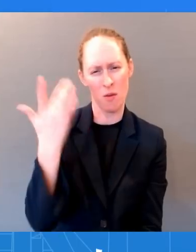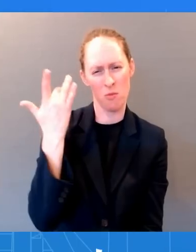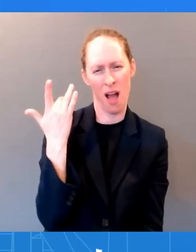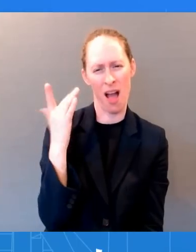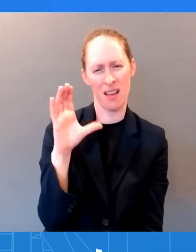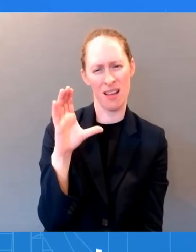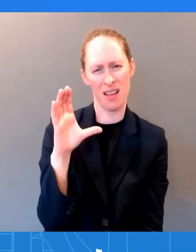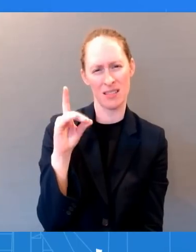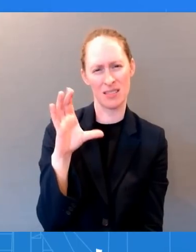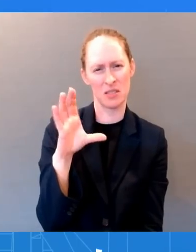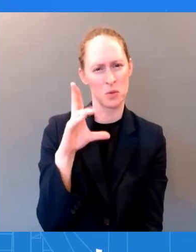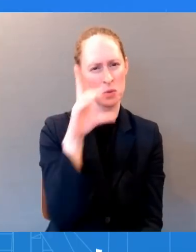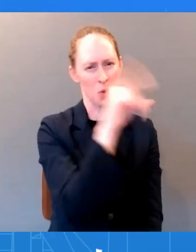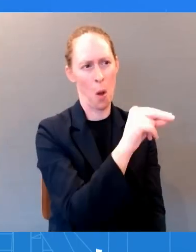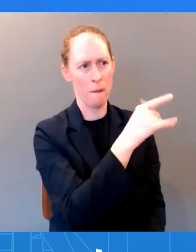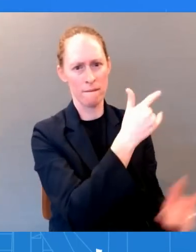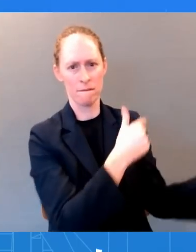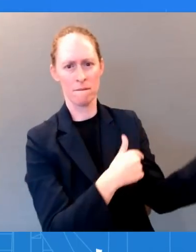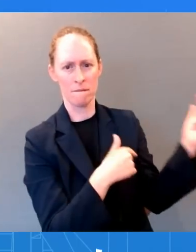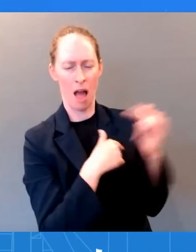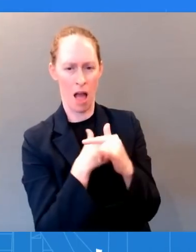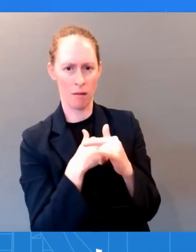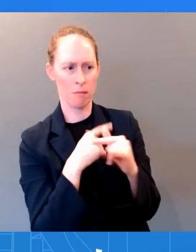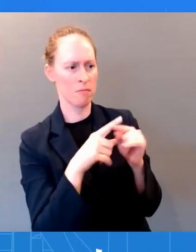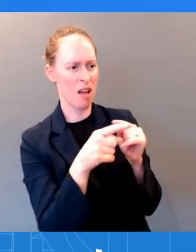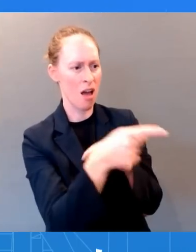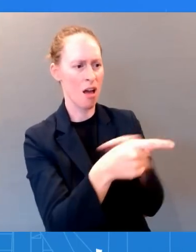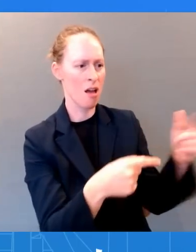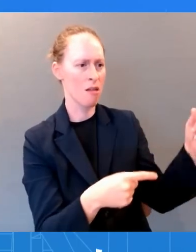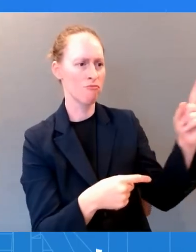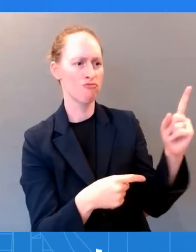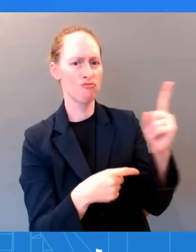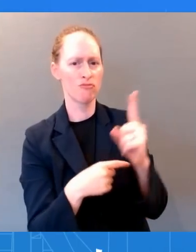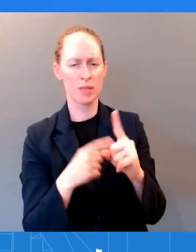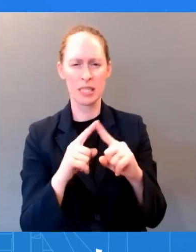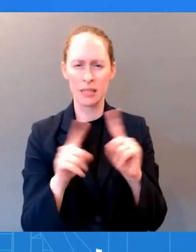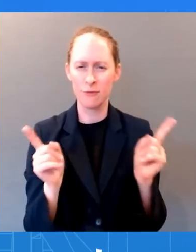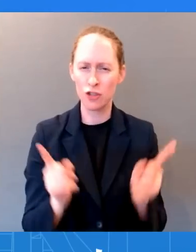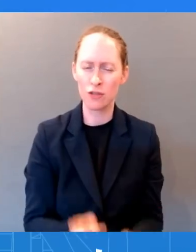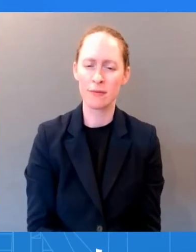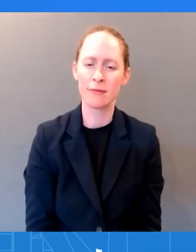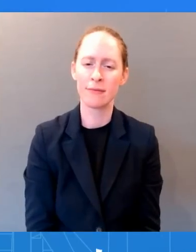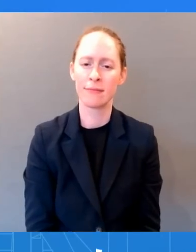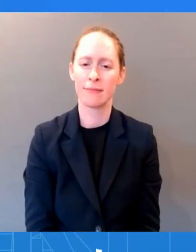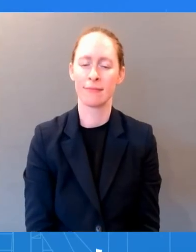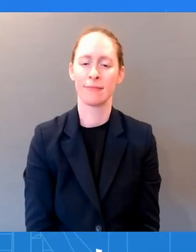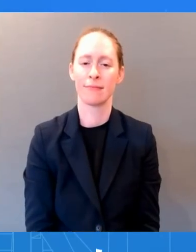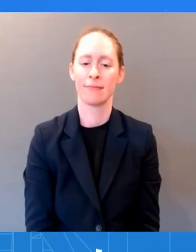about Title -- we have talked about Title 42. Right? The Press: This is not -- this has nothing to do with Title 42. Ms. Jean-Pierre: It is. The Press: This is -- >> Ms. Jean-Pierre: